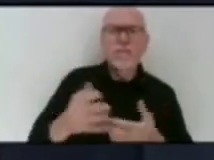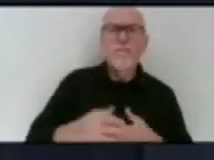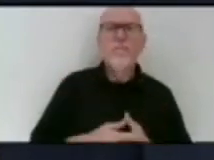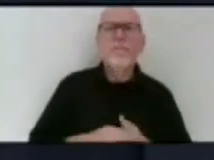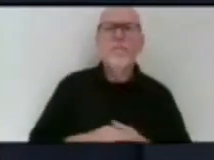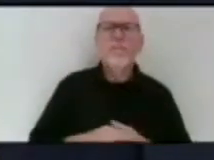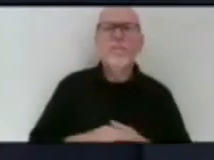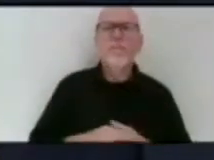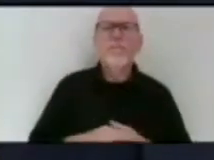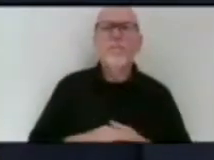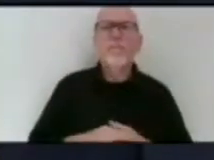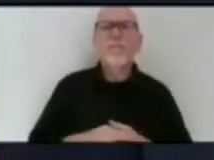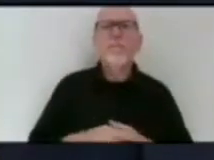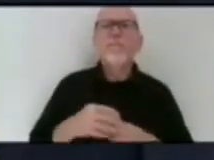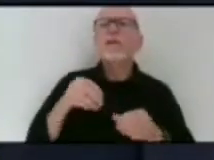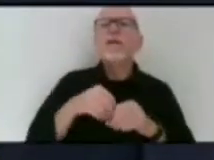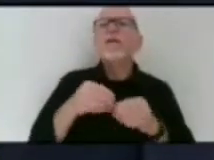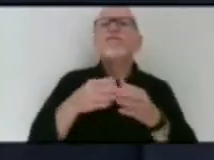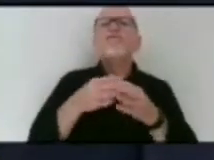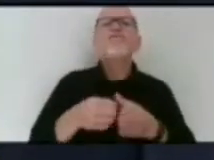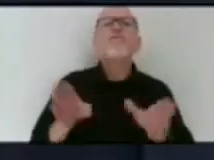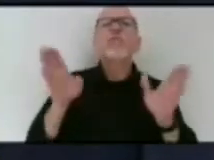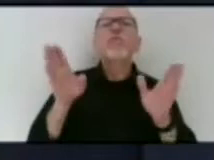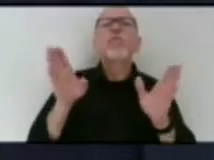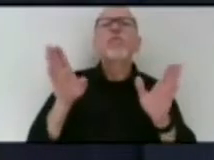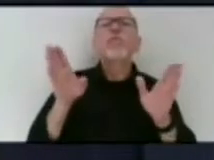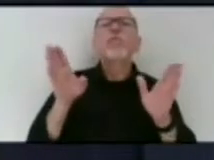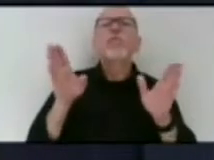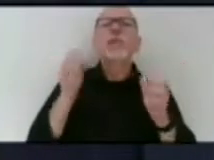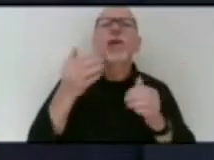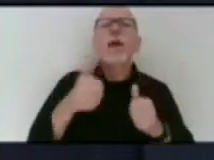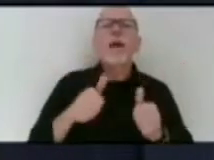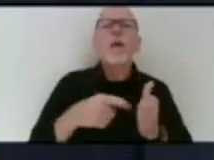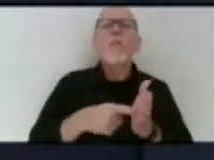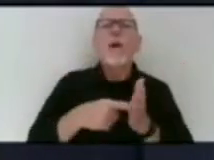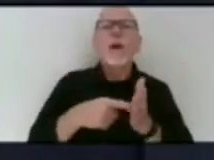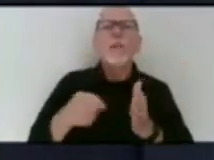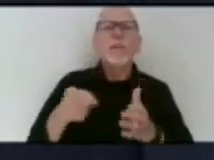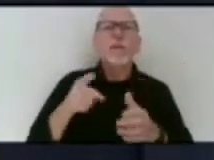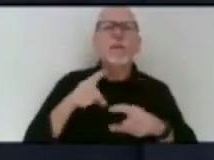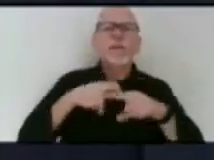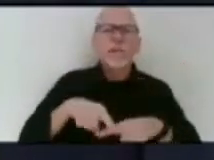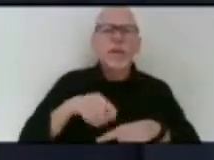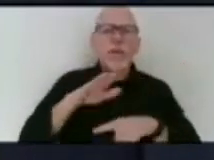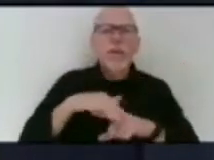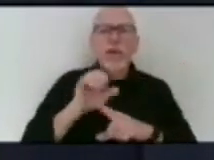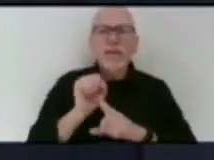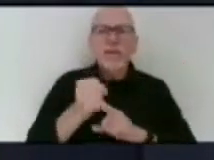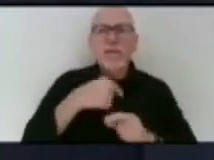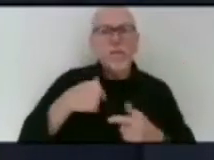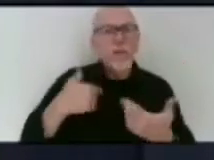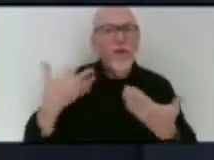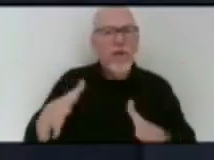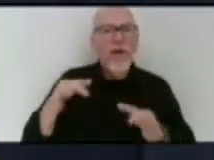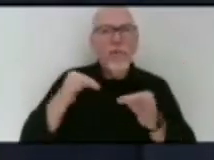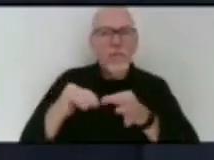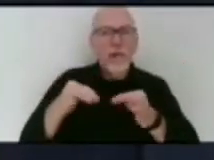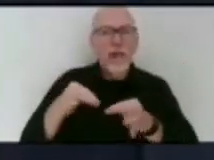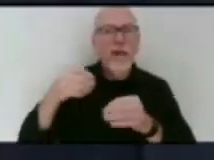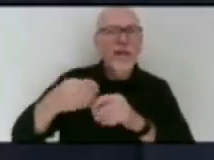All general requirements are according to the conditions we've already outlined in previous executive orders.